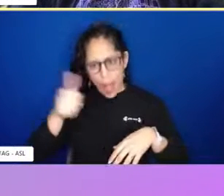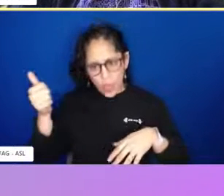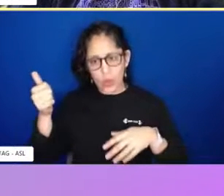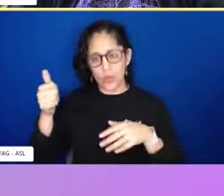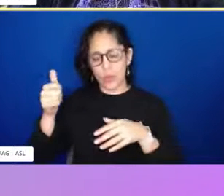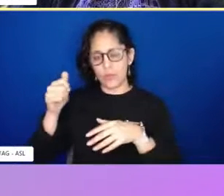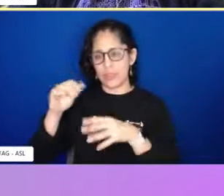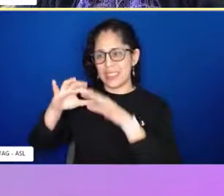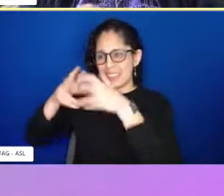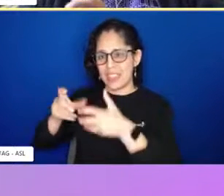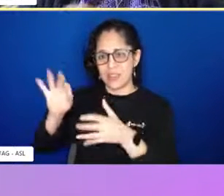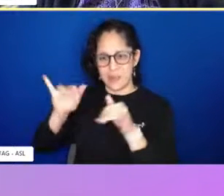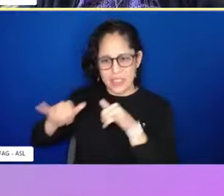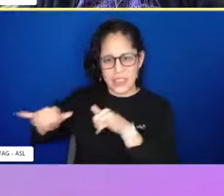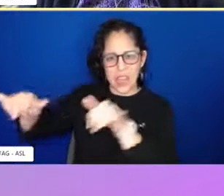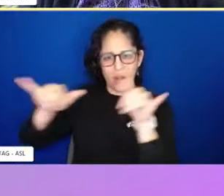or guidelines and definitions